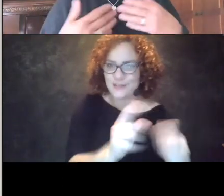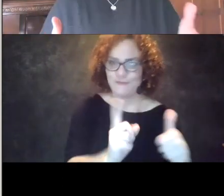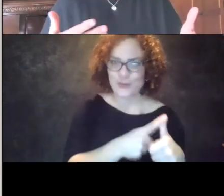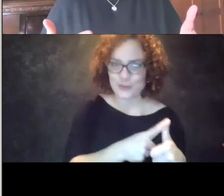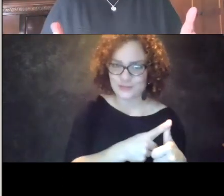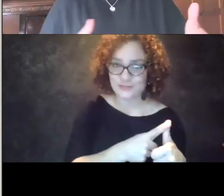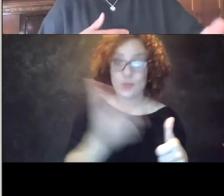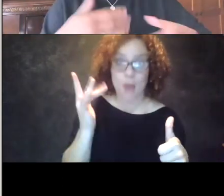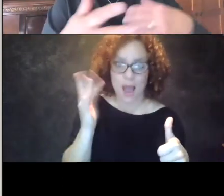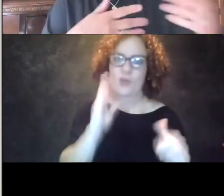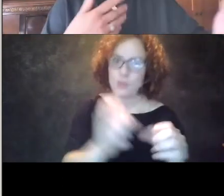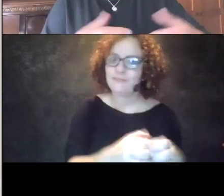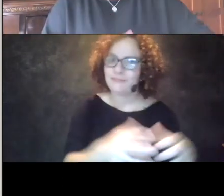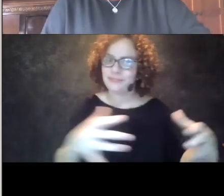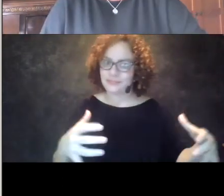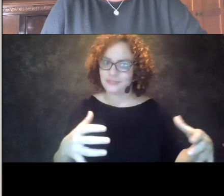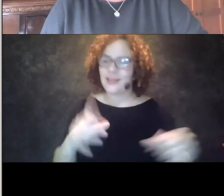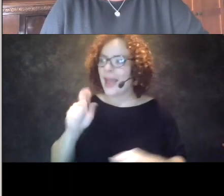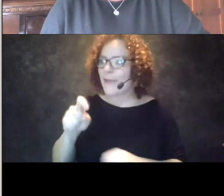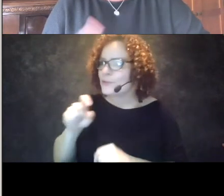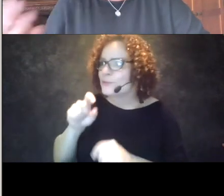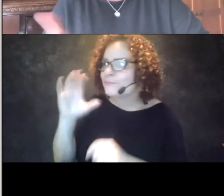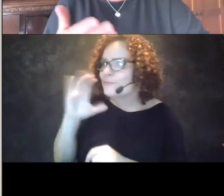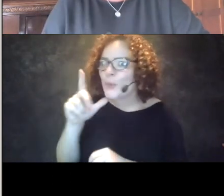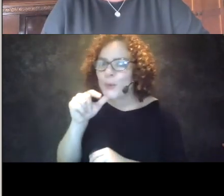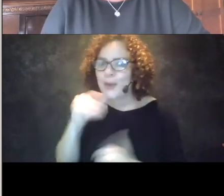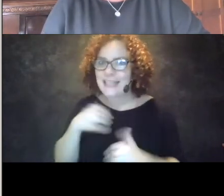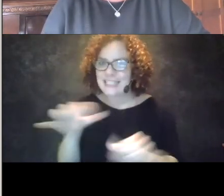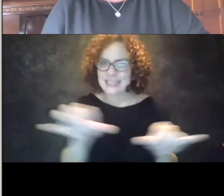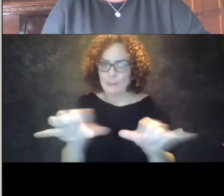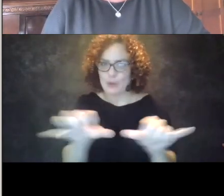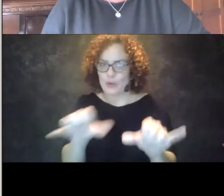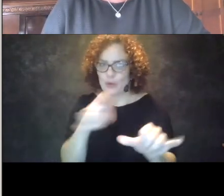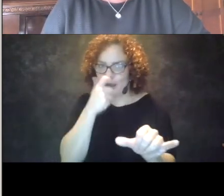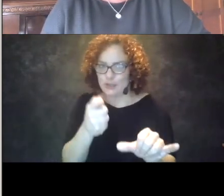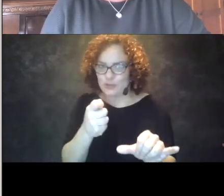share interests and similar interaction styles cuz it typically that's what brings kids together.